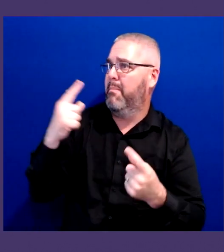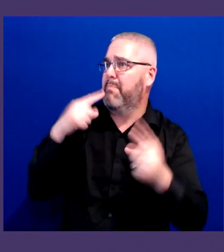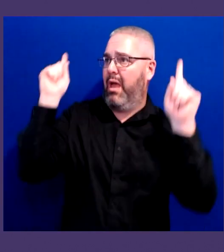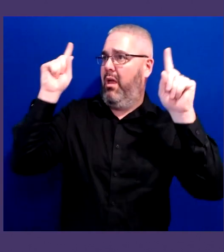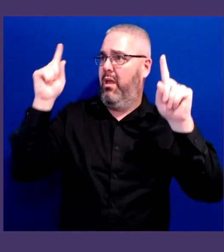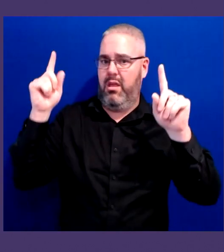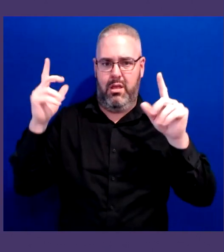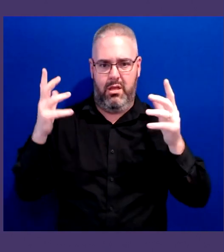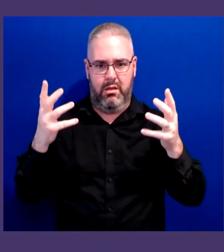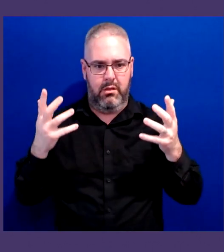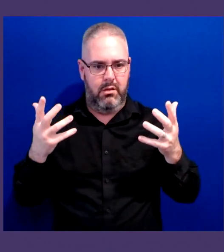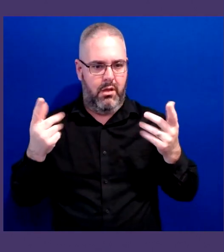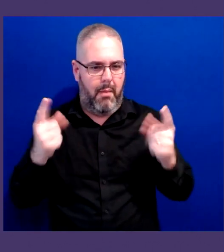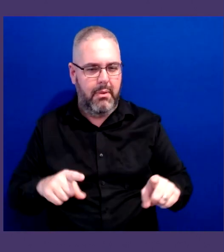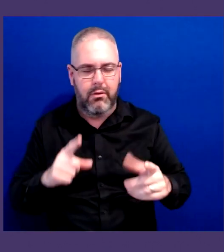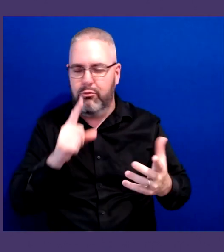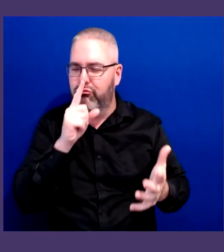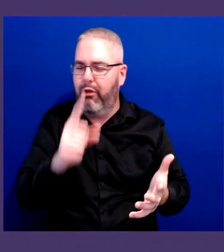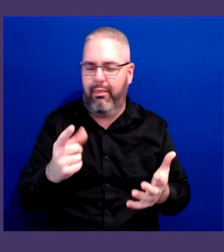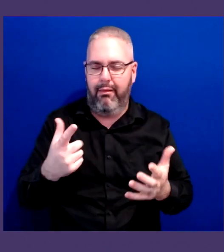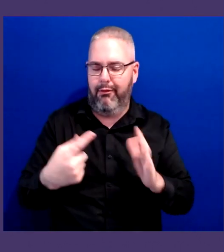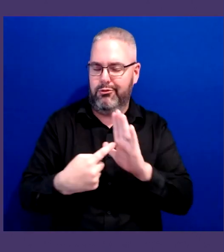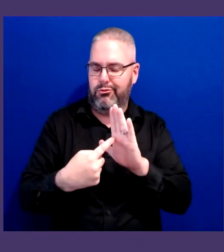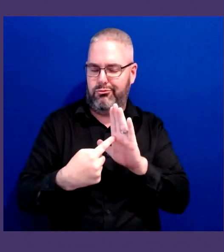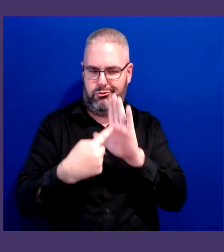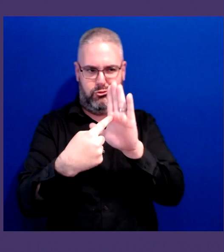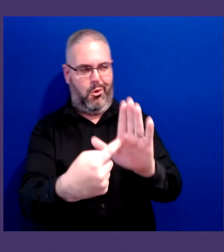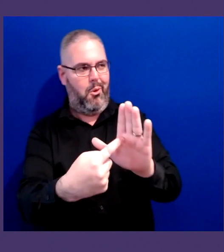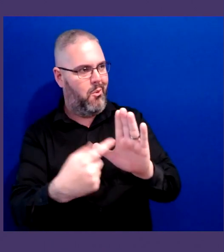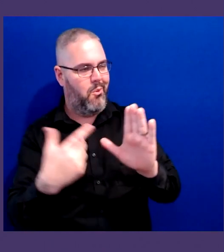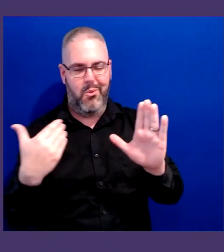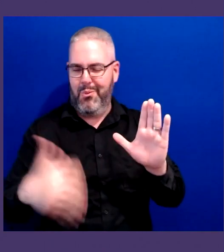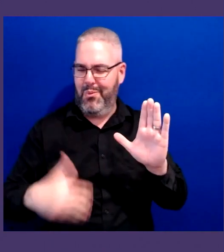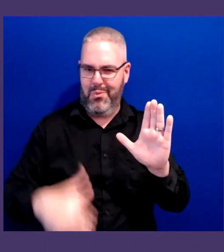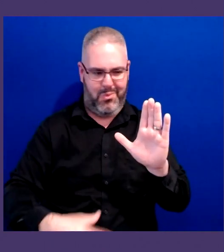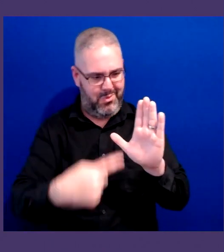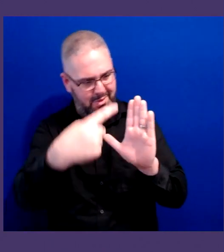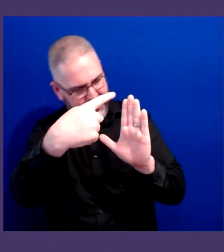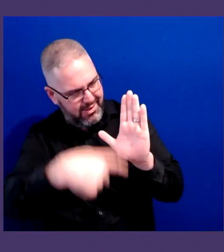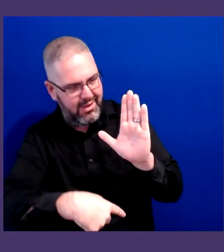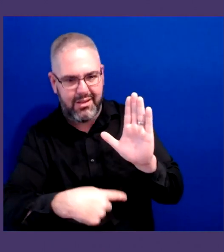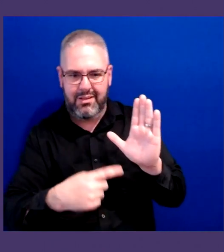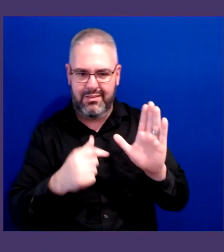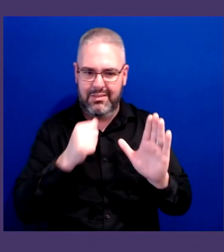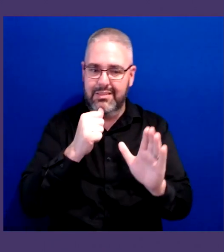Jordan Steele John: It just shows you that the, "Oh, it's too hard. We're not sure how to do it.", actually with